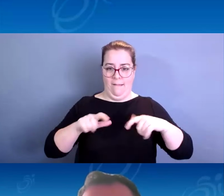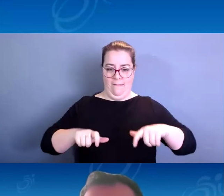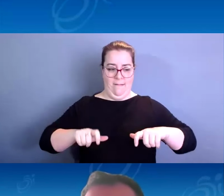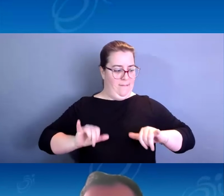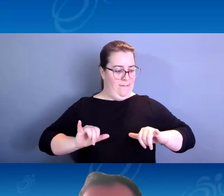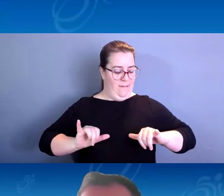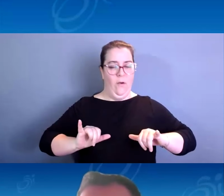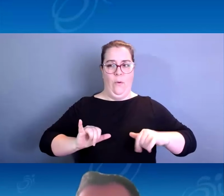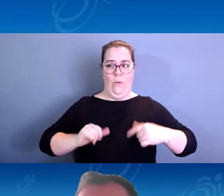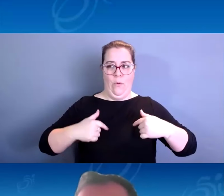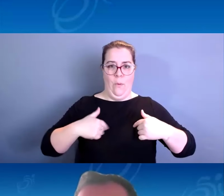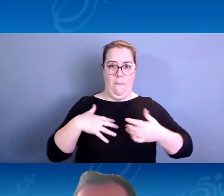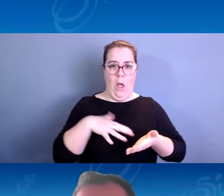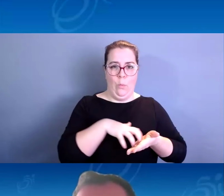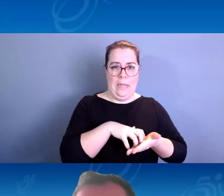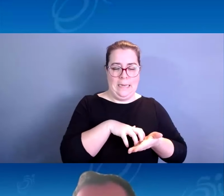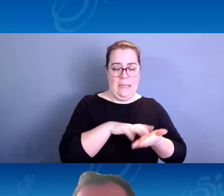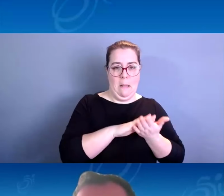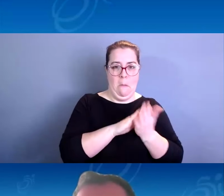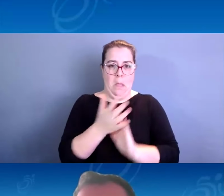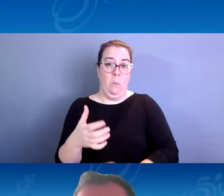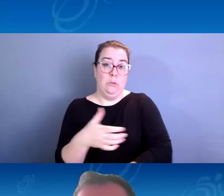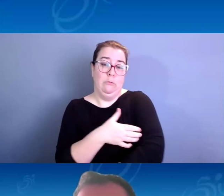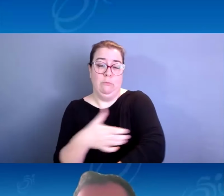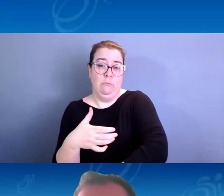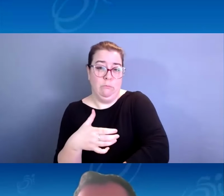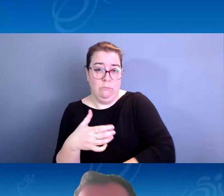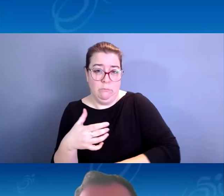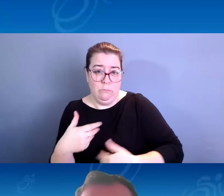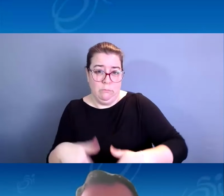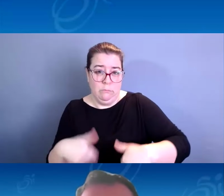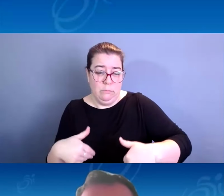branding identity, to stand out from the crowd in an interview process.